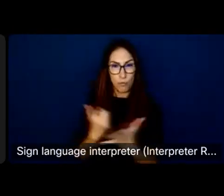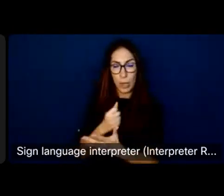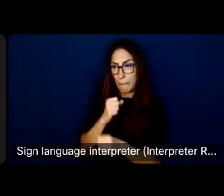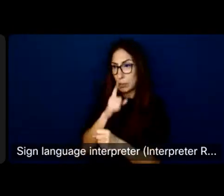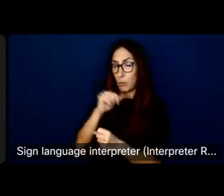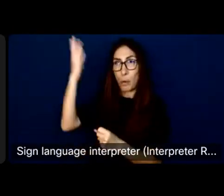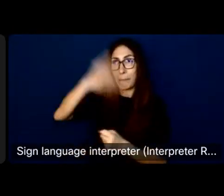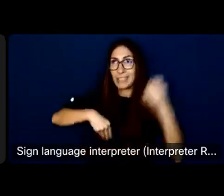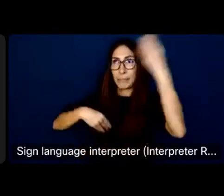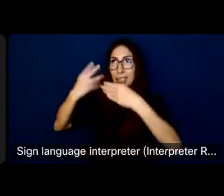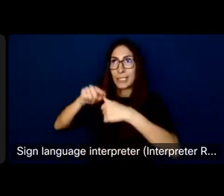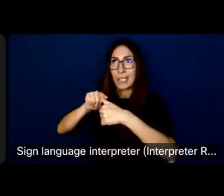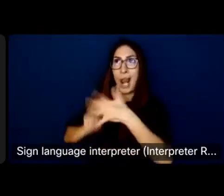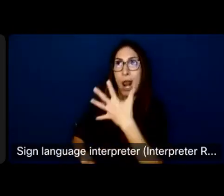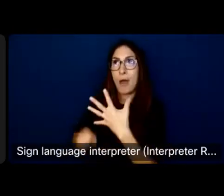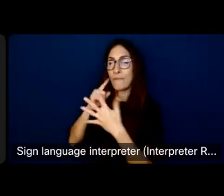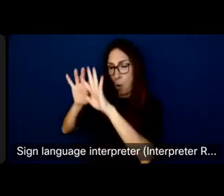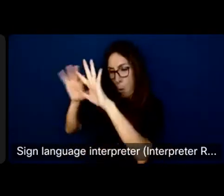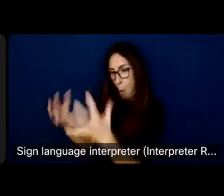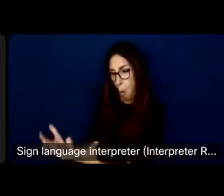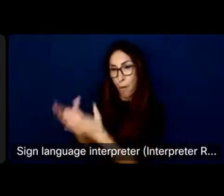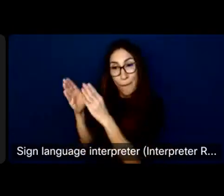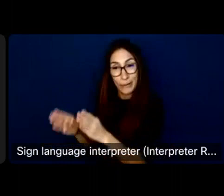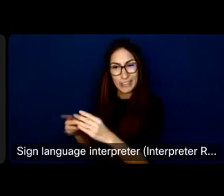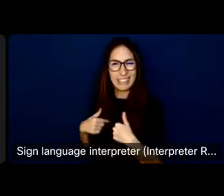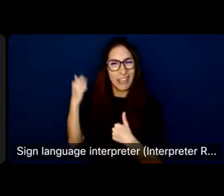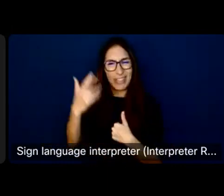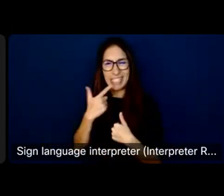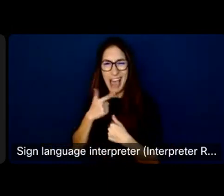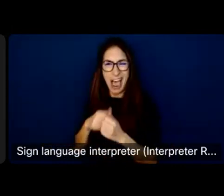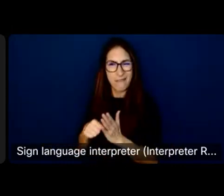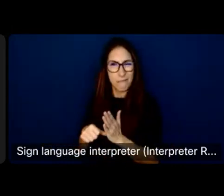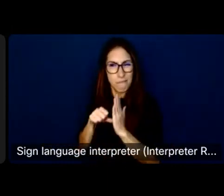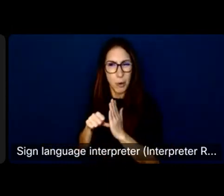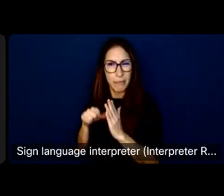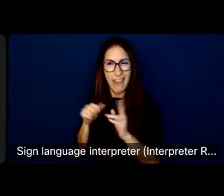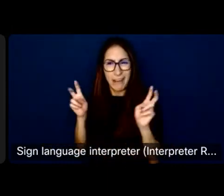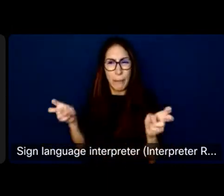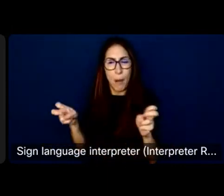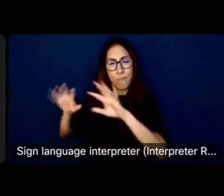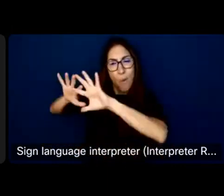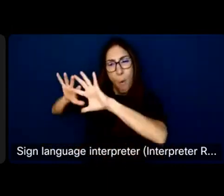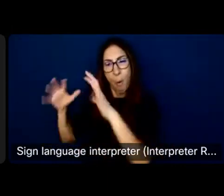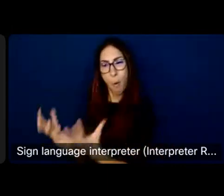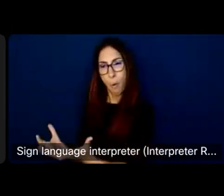person. And I keep saying whole person because I want it to stick in your head and I want people to understand that HIV